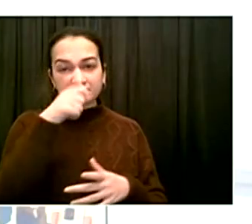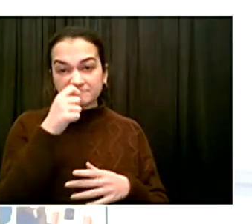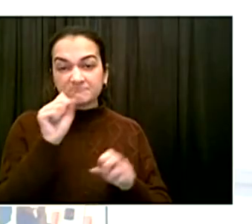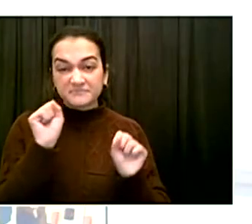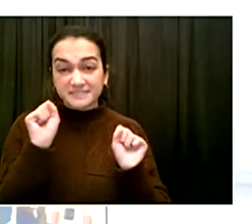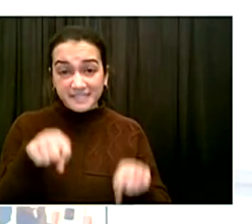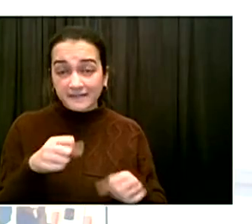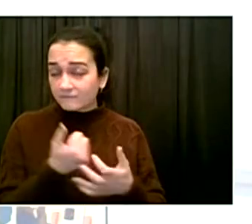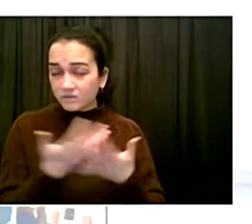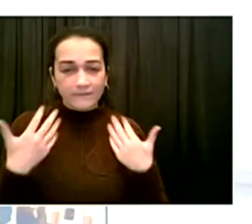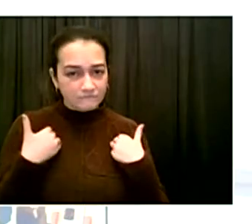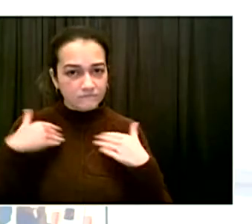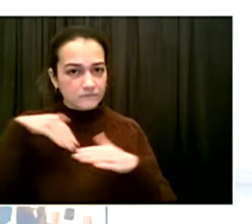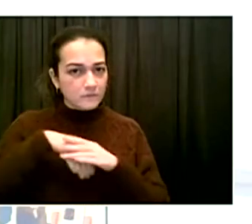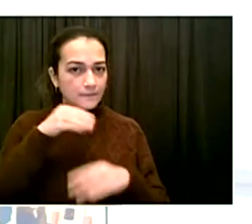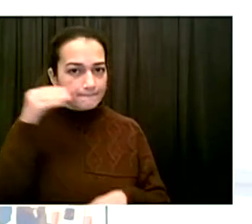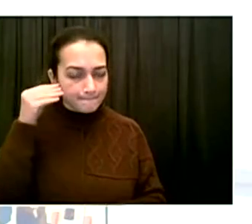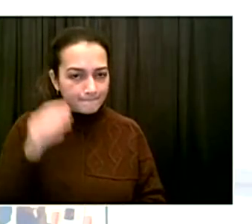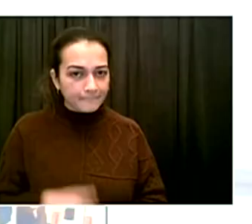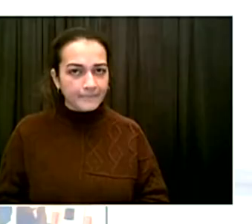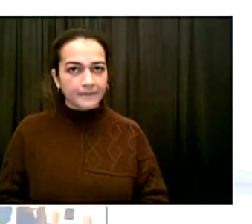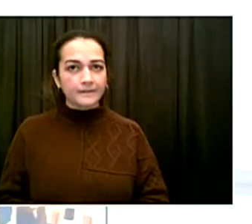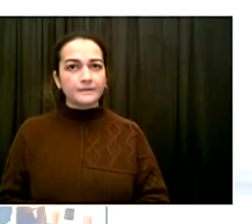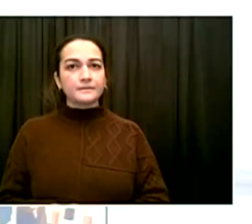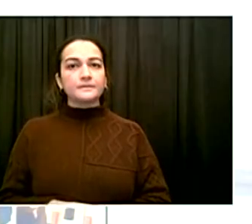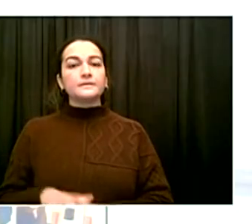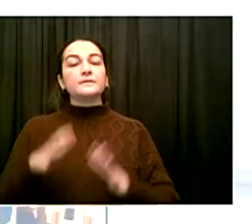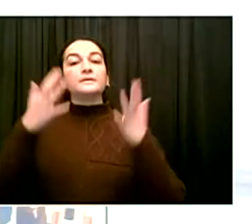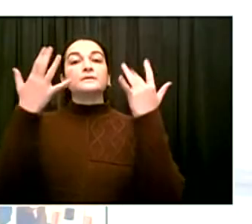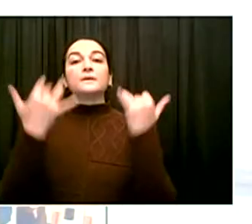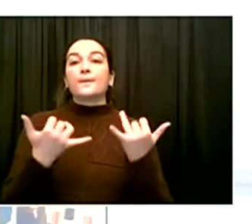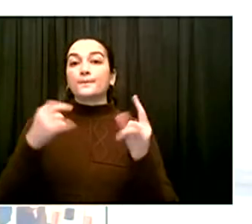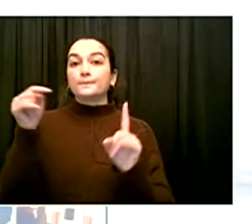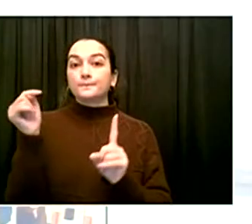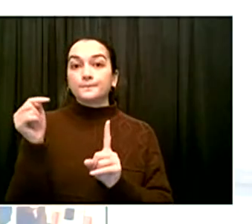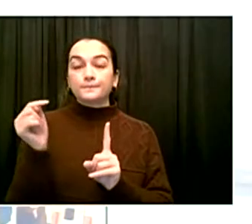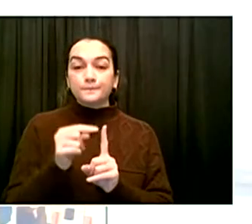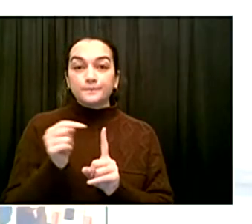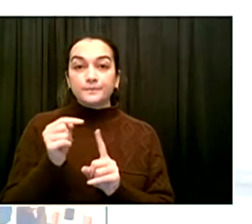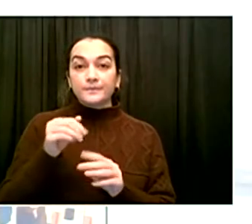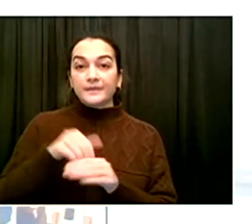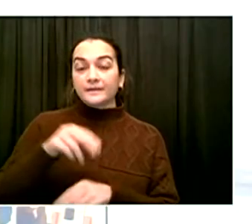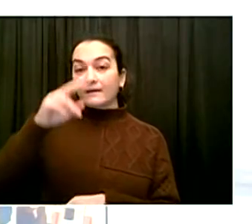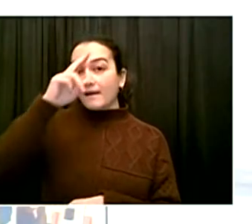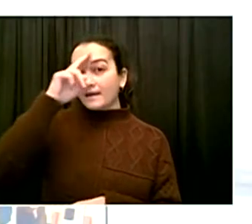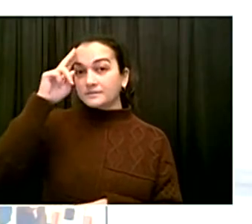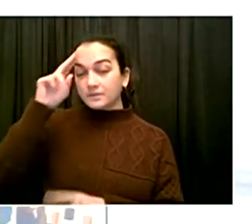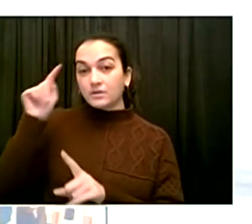VACCINATION TEAMS AS WE HAVE DONE IN THE PAST. MONOCLONAL ANTIBODY TREATMENTS,